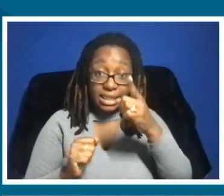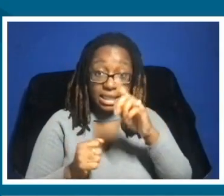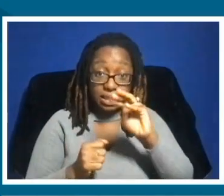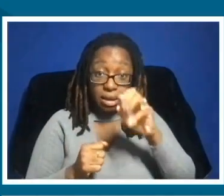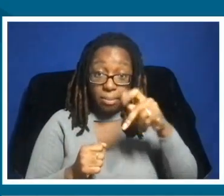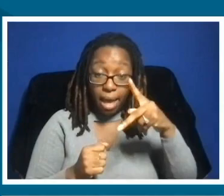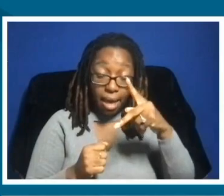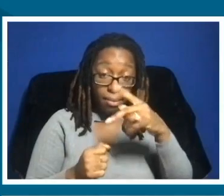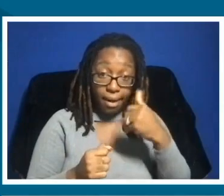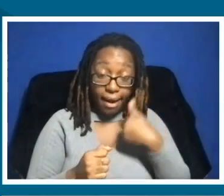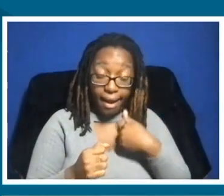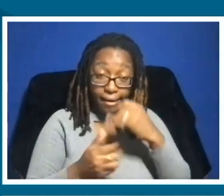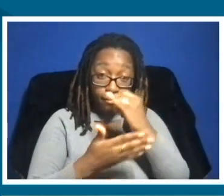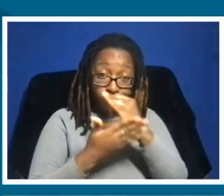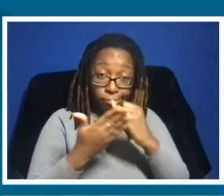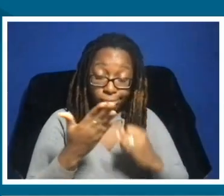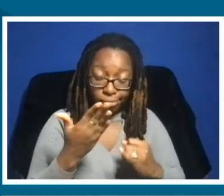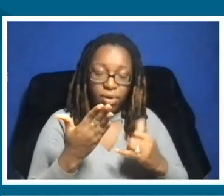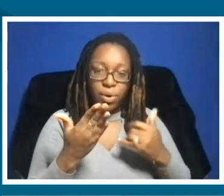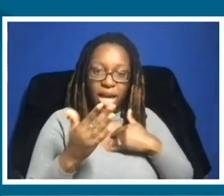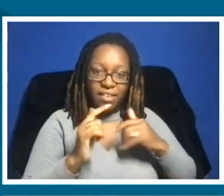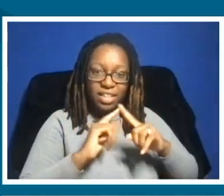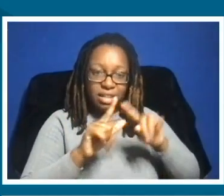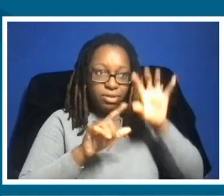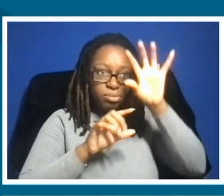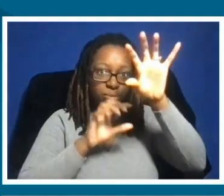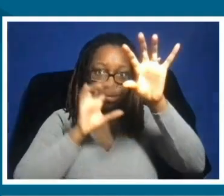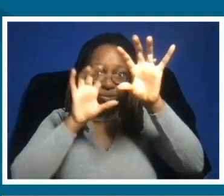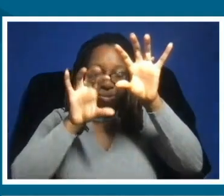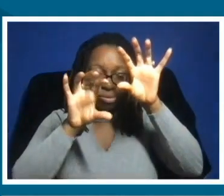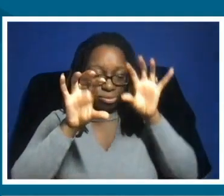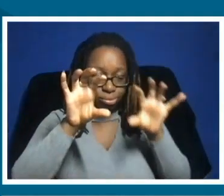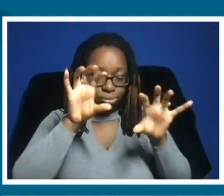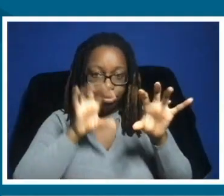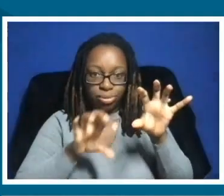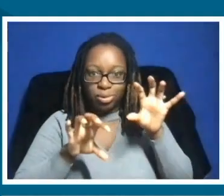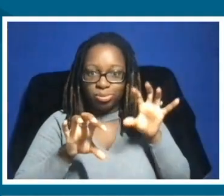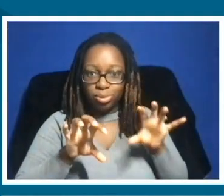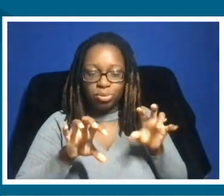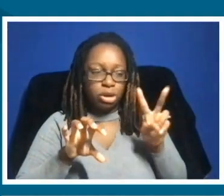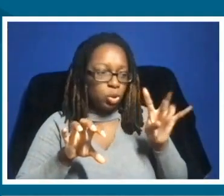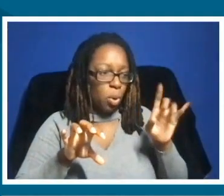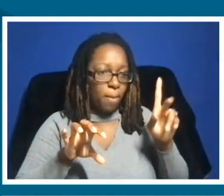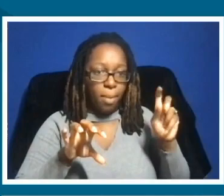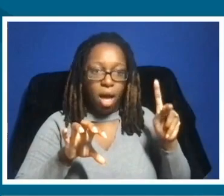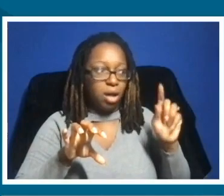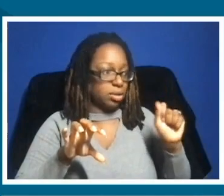installed the the various sections around this two block area where all